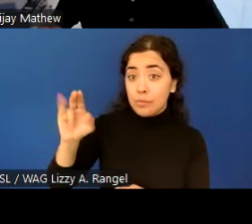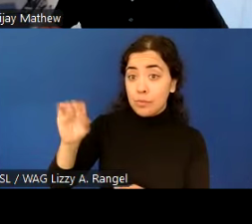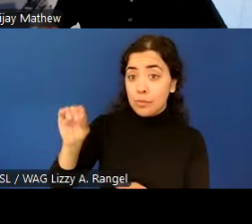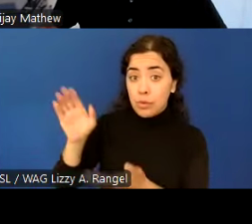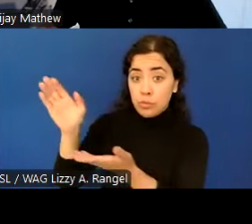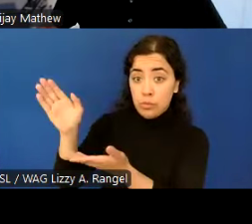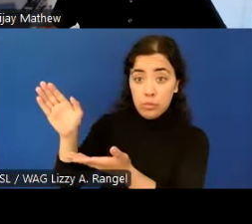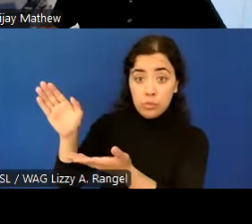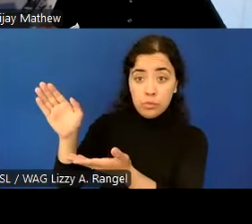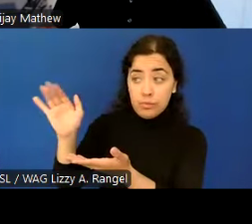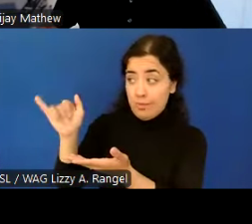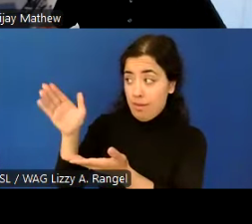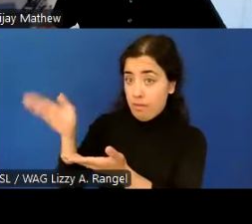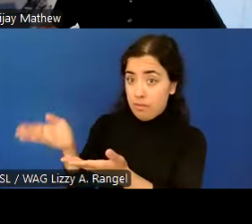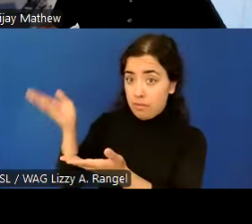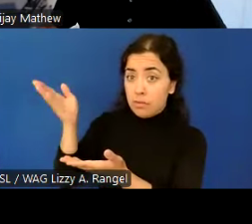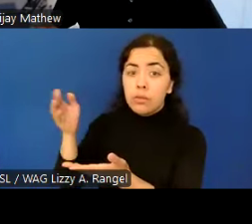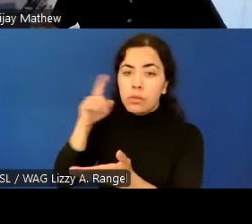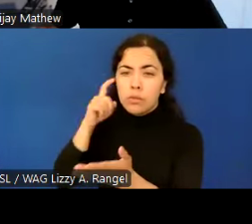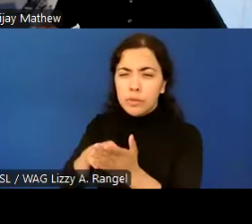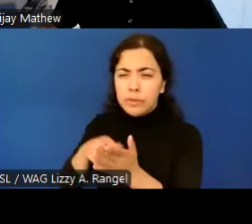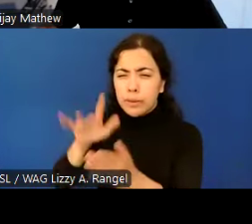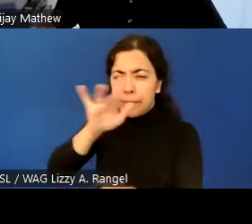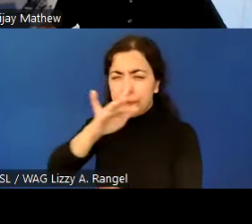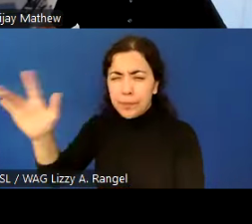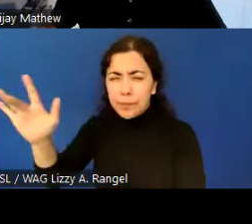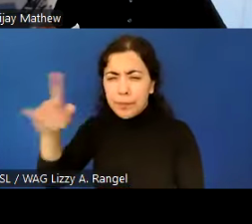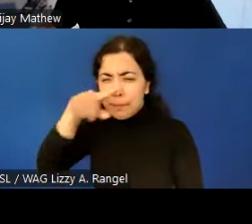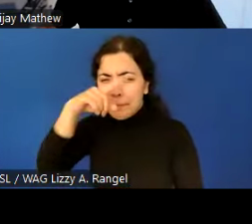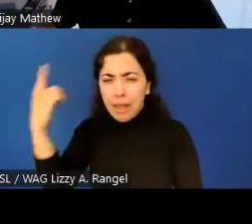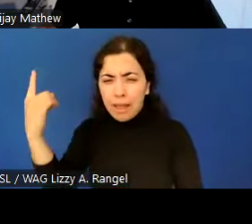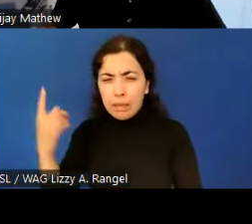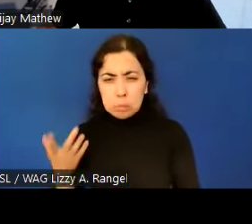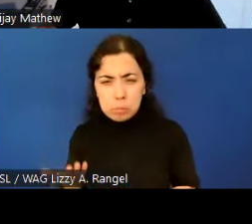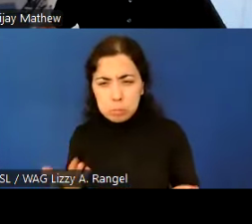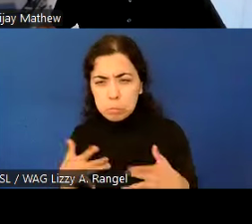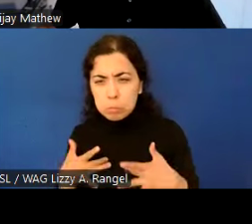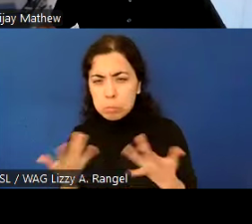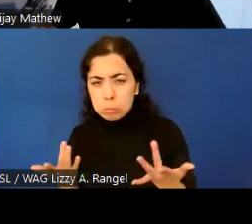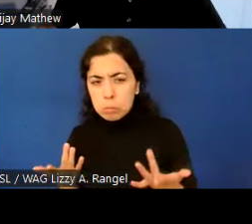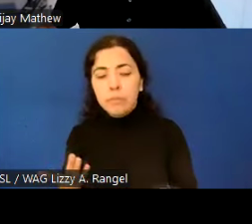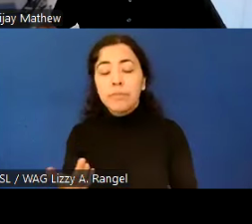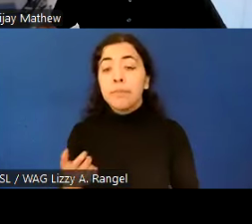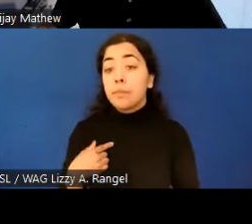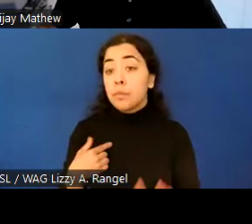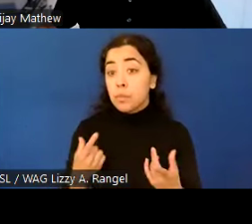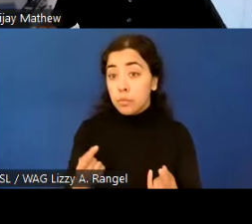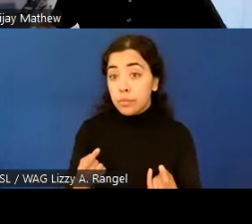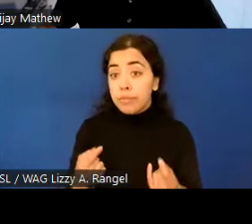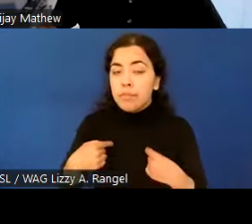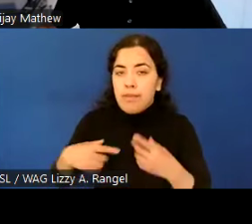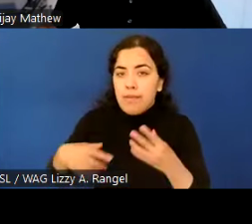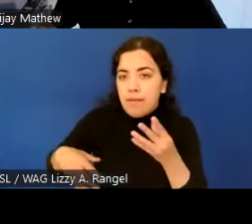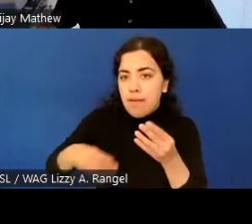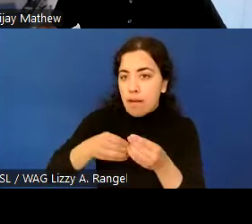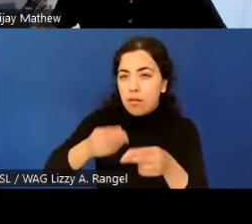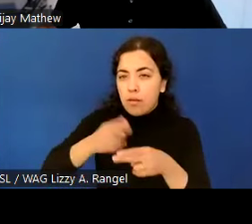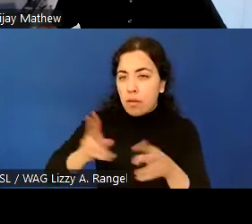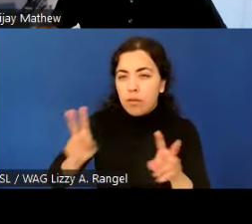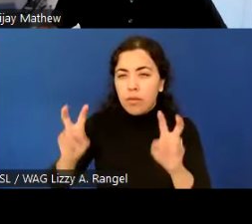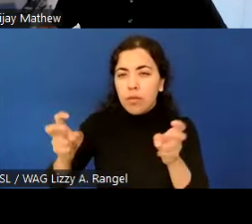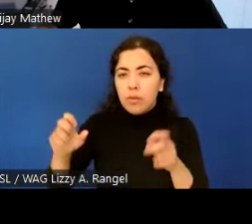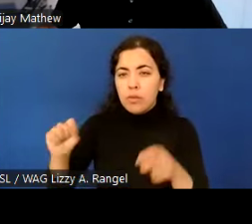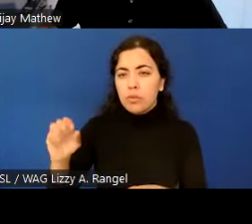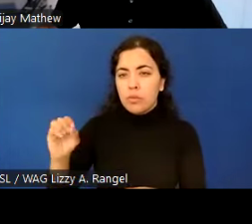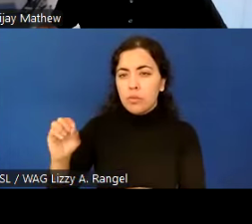we have just a blank screen here. So I can add what's called sources. You can add many things,